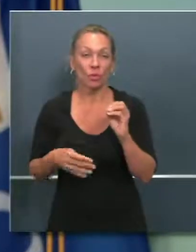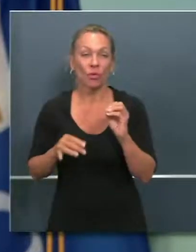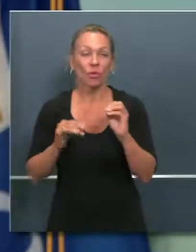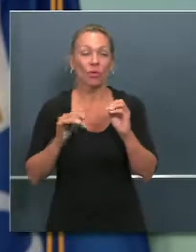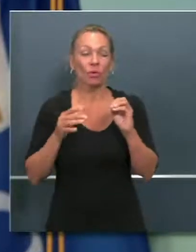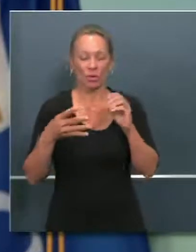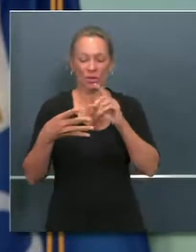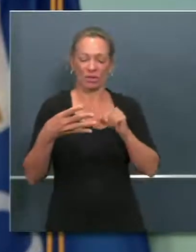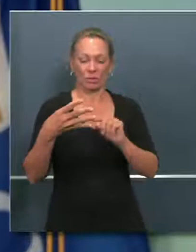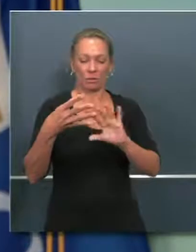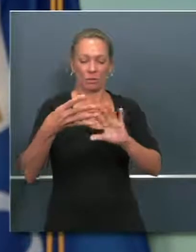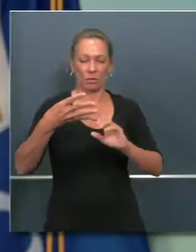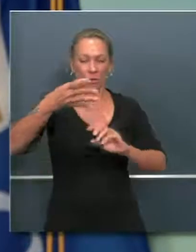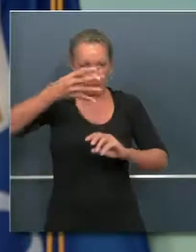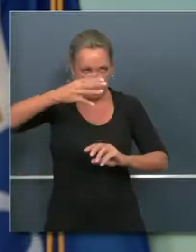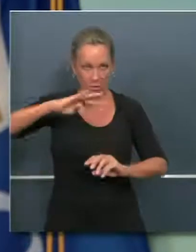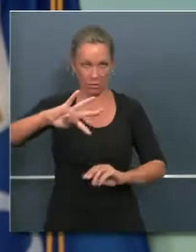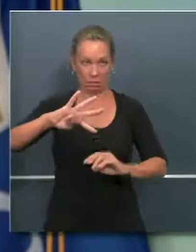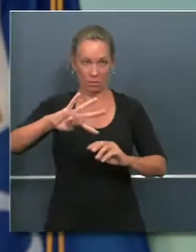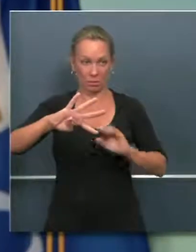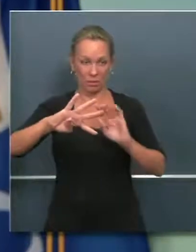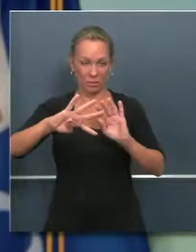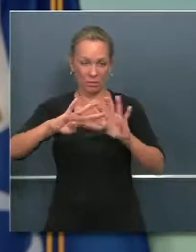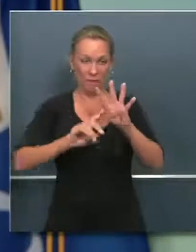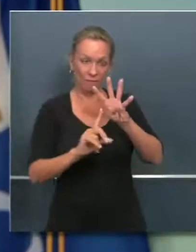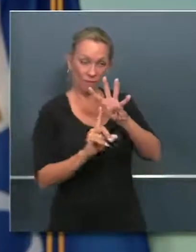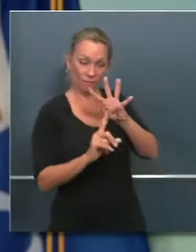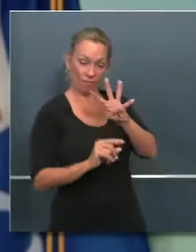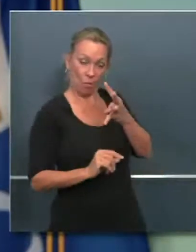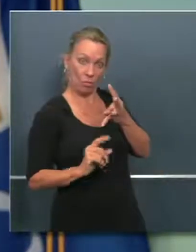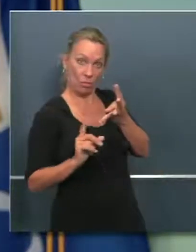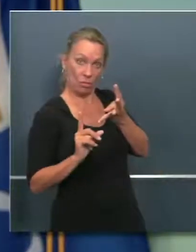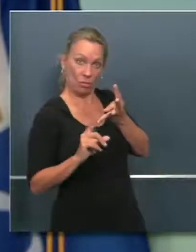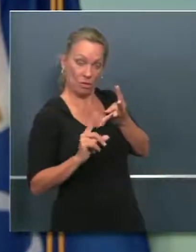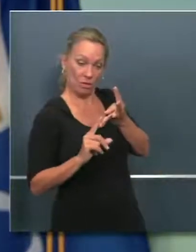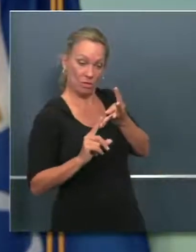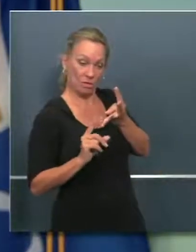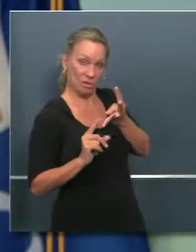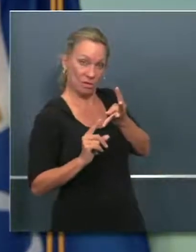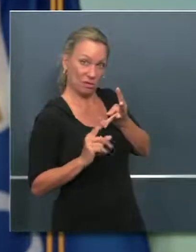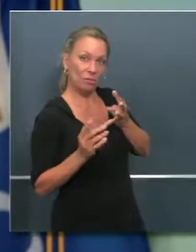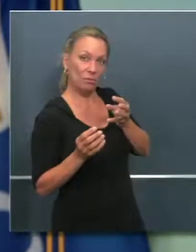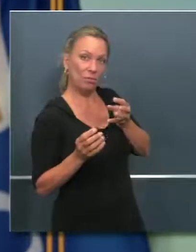of the state of California is allowed even through that attestation process to move in to that fourth